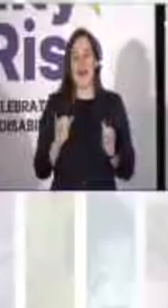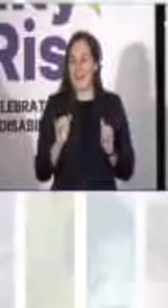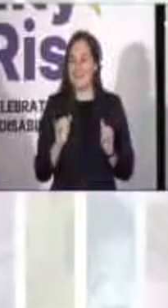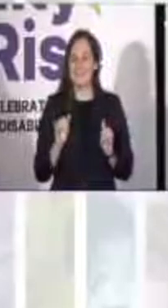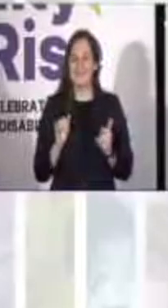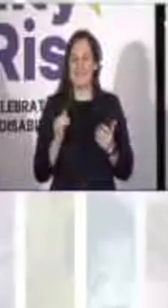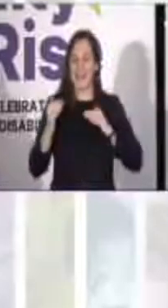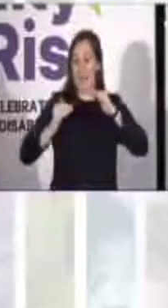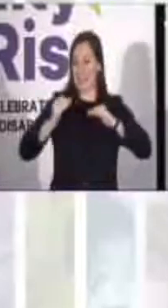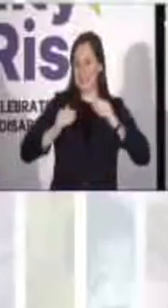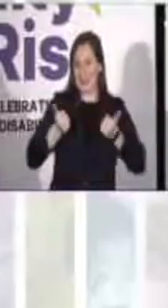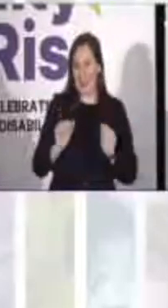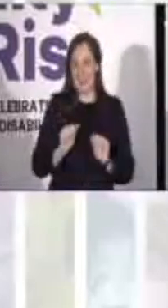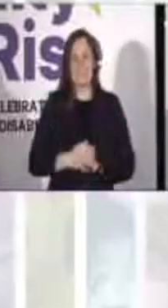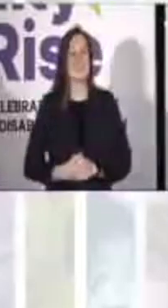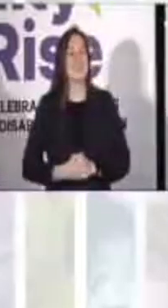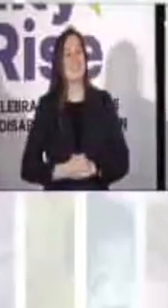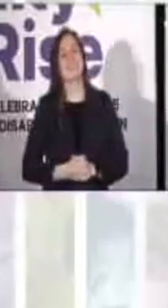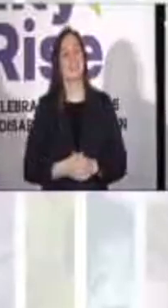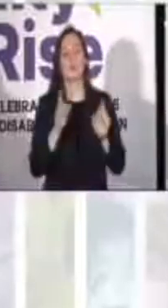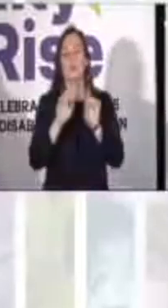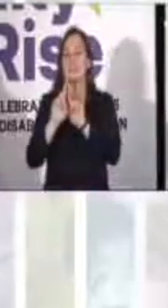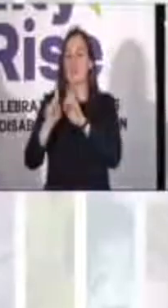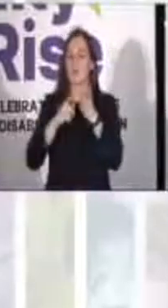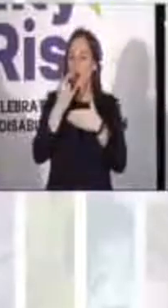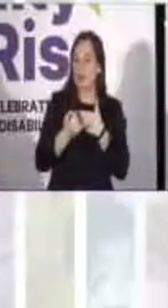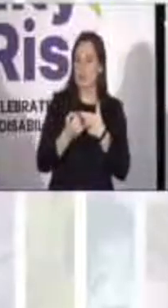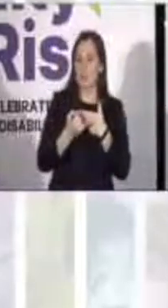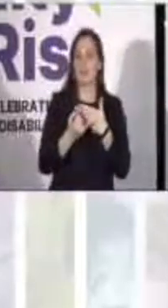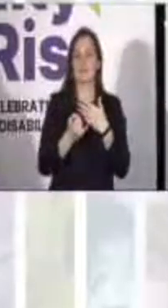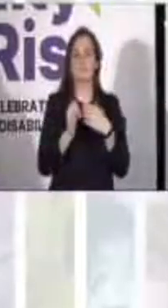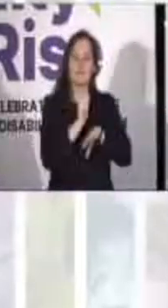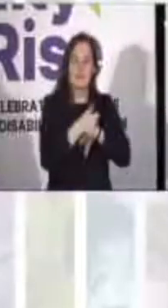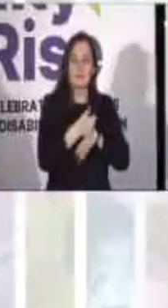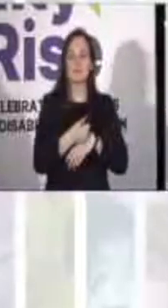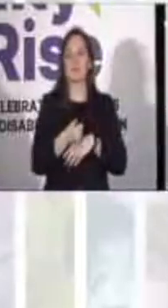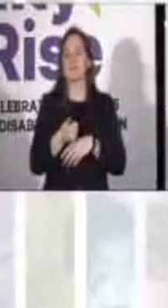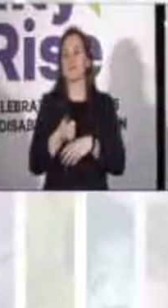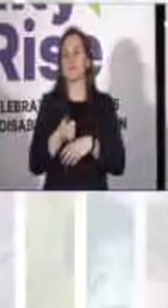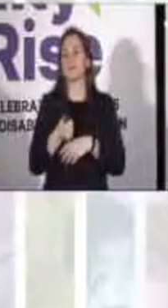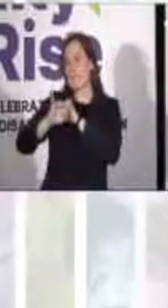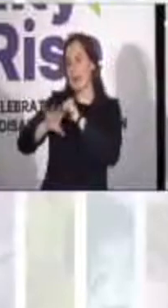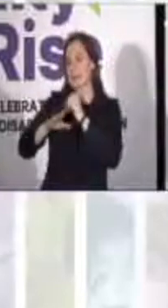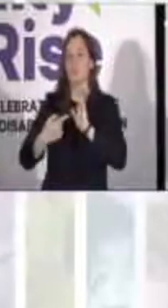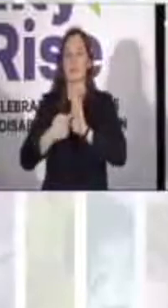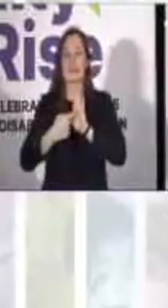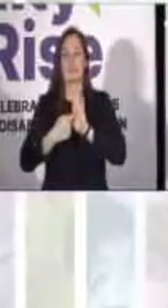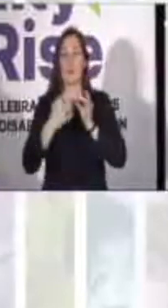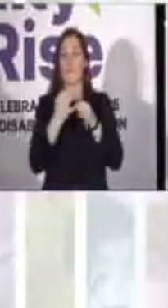WE LED A NUMBER OF PROJECTS AND SOCIAL IMPACT CAMPAIGNS OURSELVES AS WELL INCLUDING BUILDING E-STORES FOR BUSINESSES